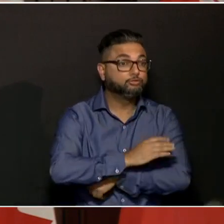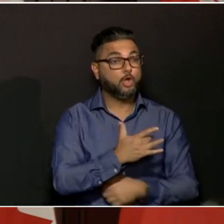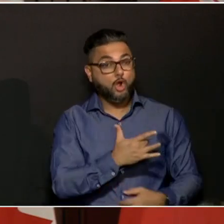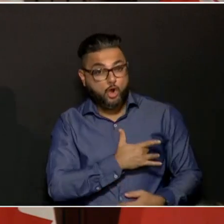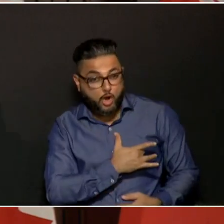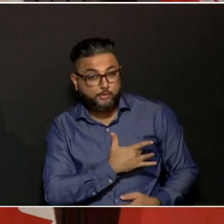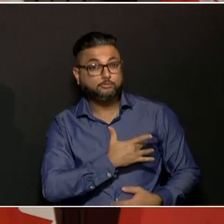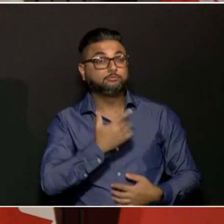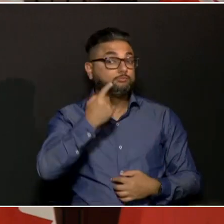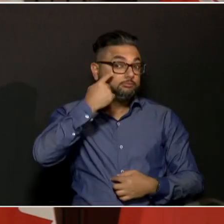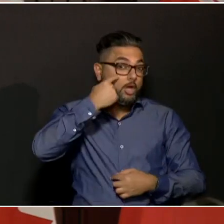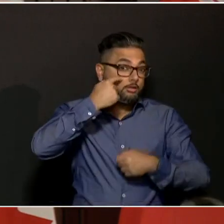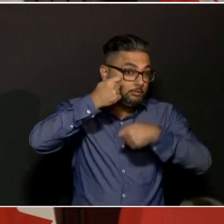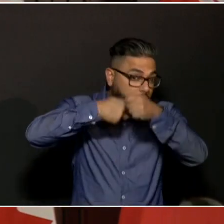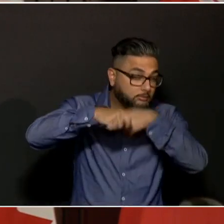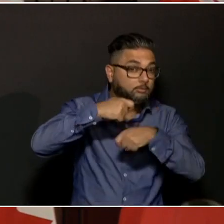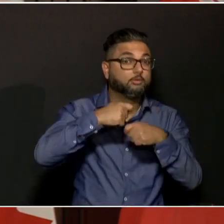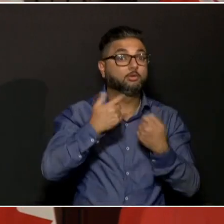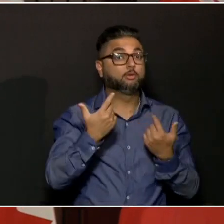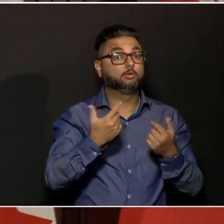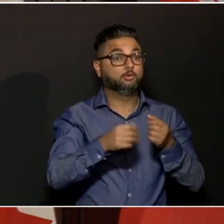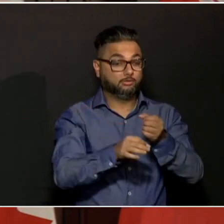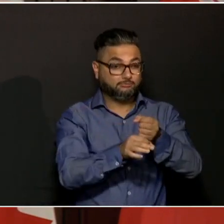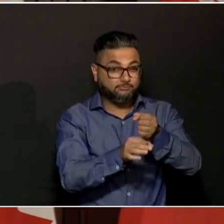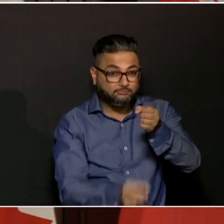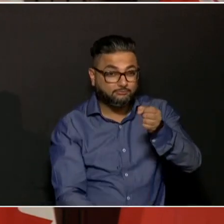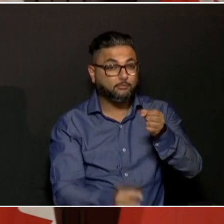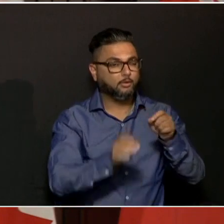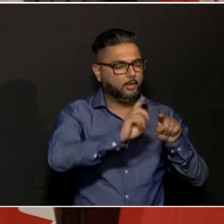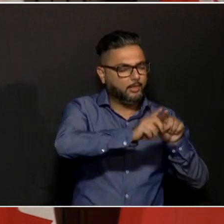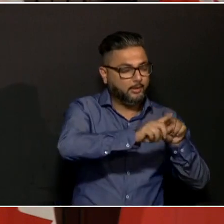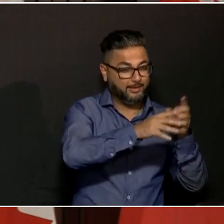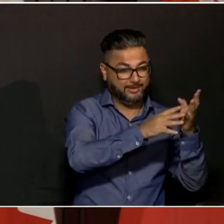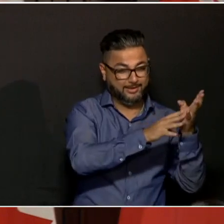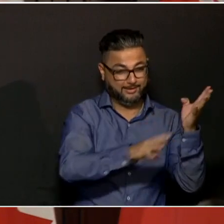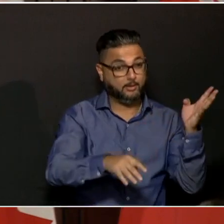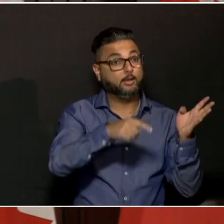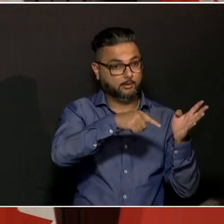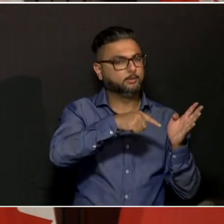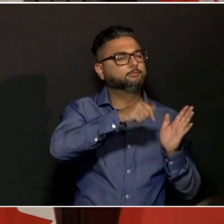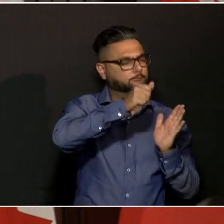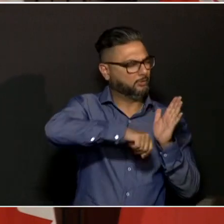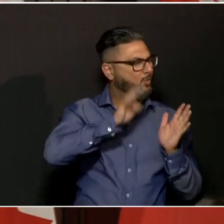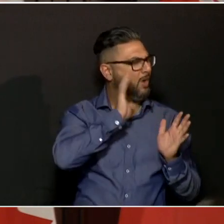For cancer, heart disease, cataracts, tumours, spine injuries and many, many other procedures permit